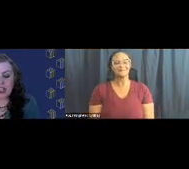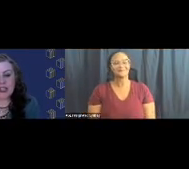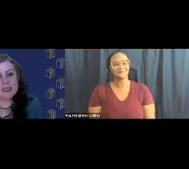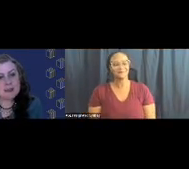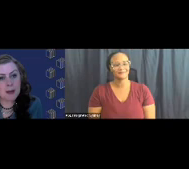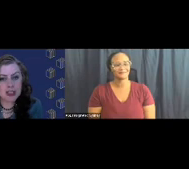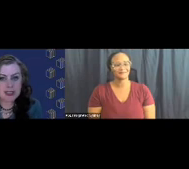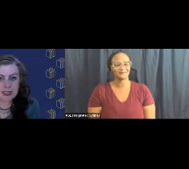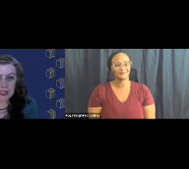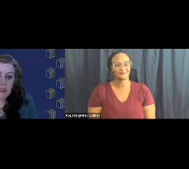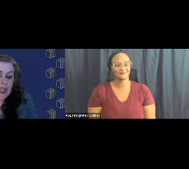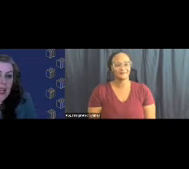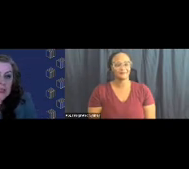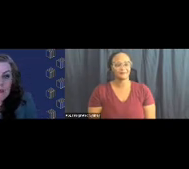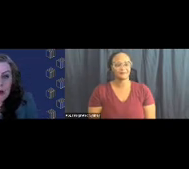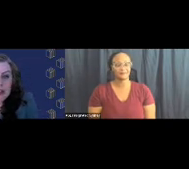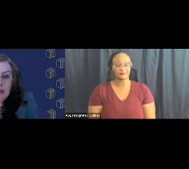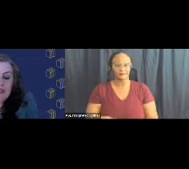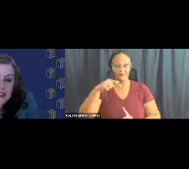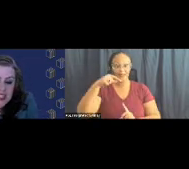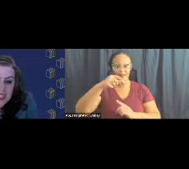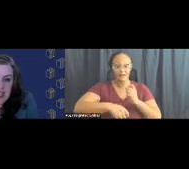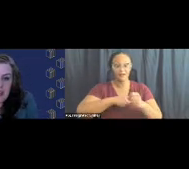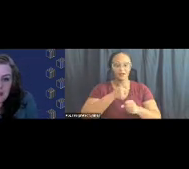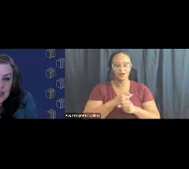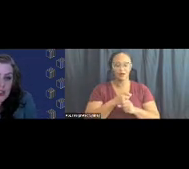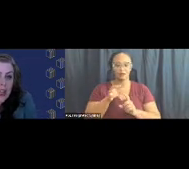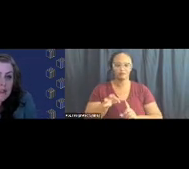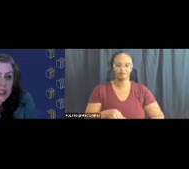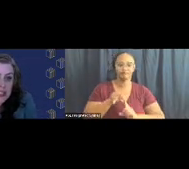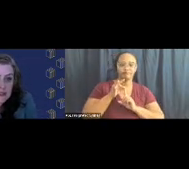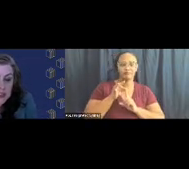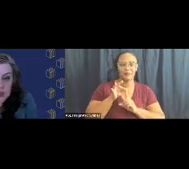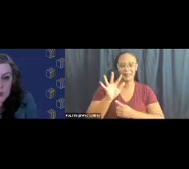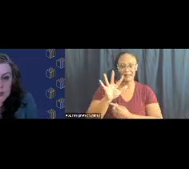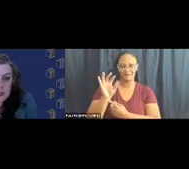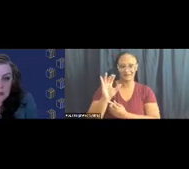This year is especially significant as we mark the 50th anniversary of the Individuals with